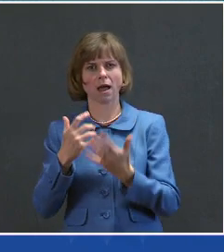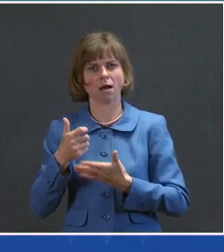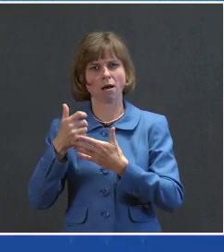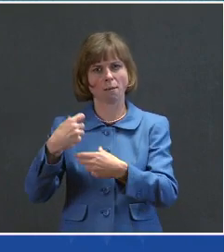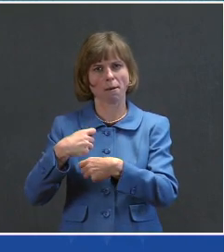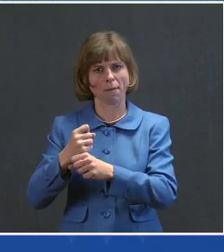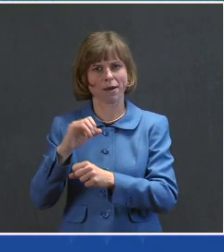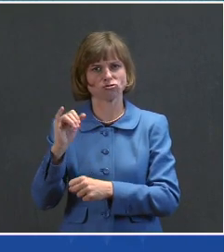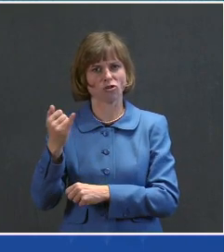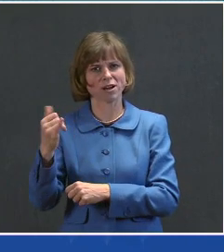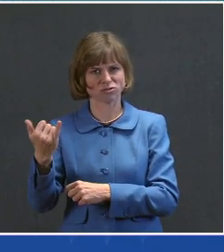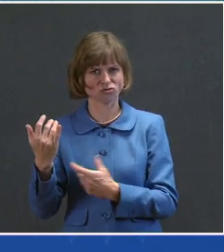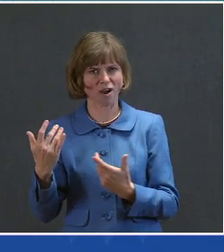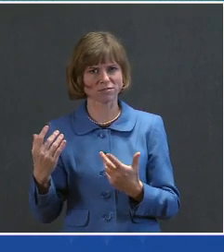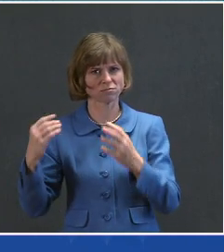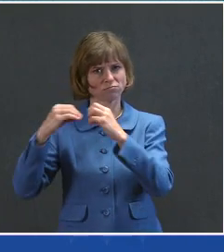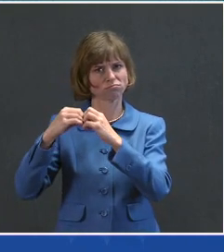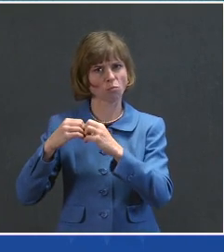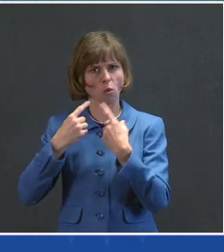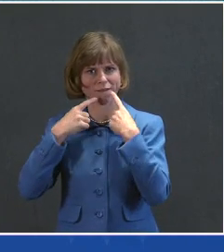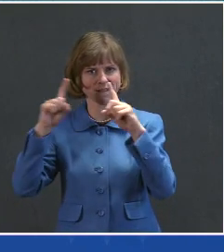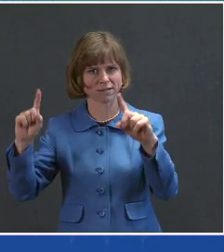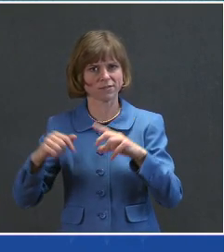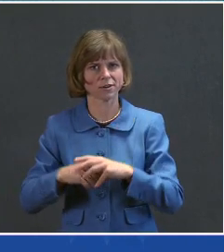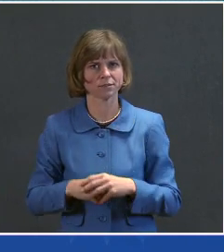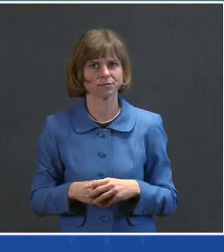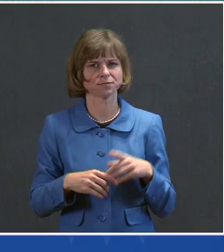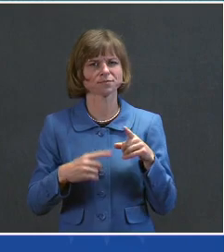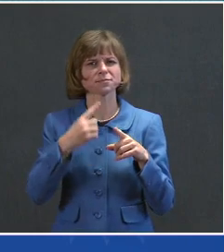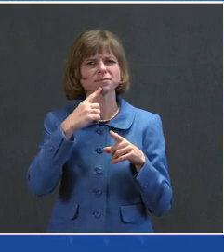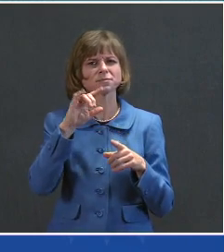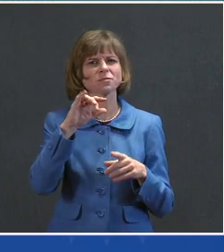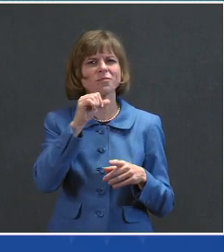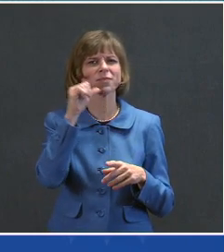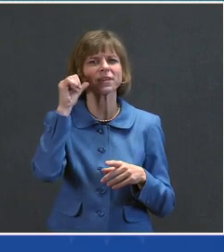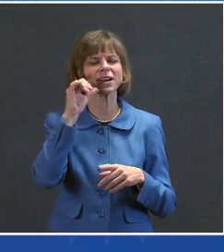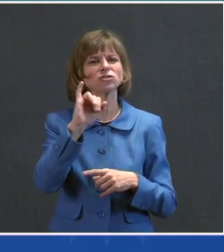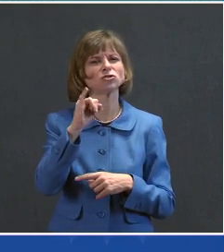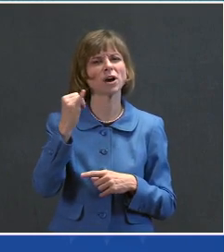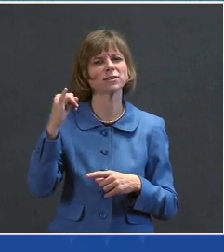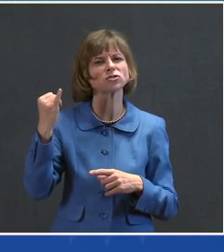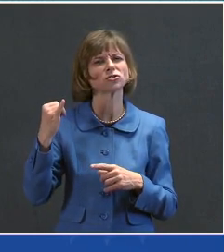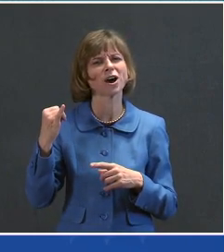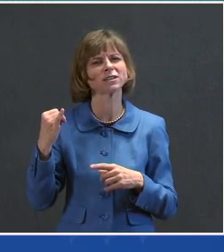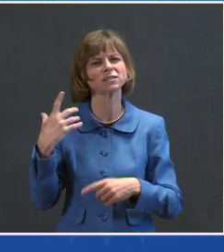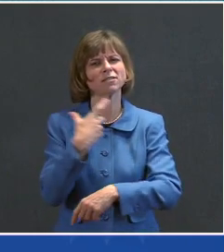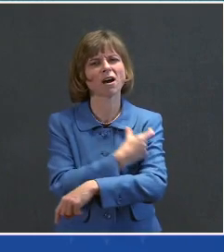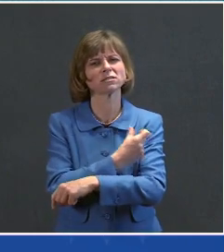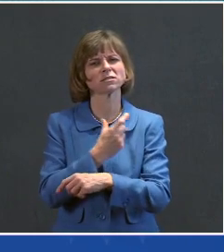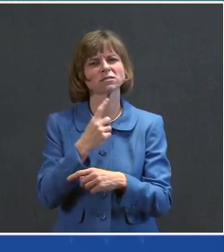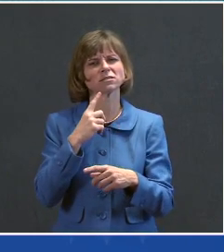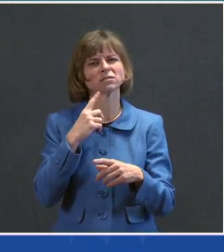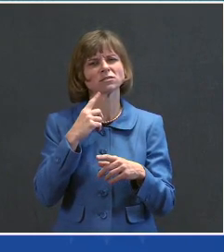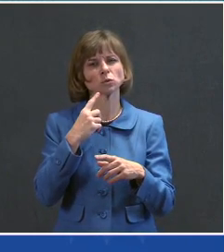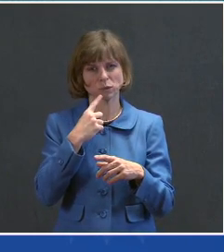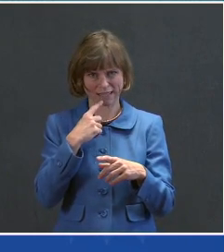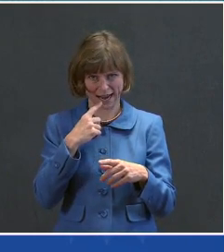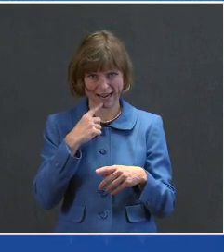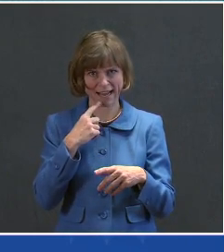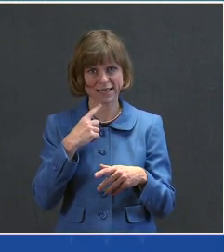The Press: And then, I wanted to follow on a question you got yesterday about the Johnson & Johnson vaccine. You explained that it was being distributed by population,